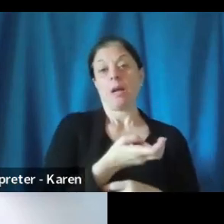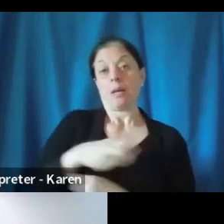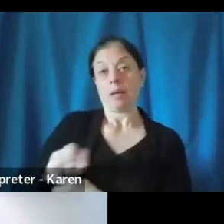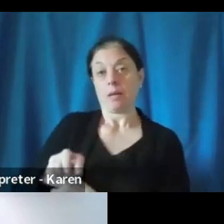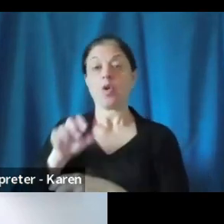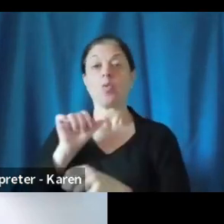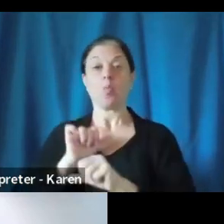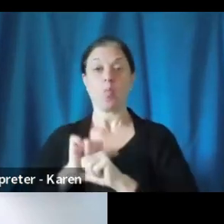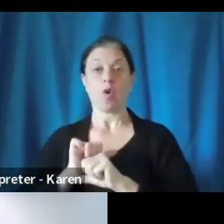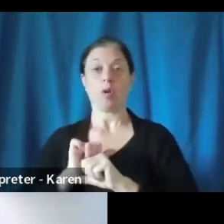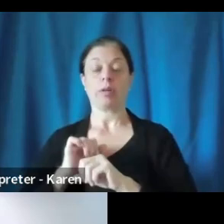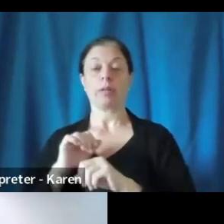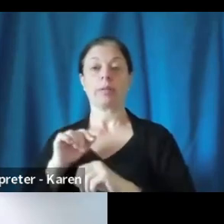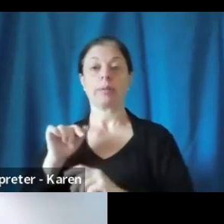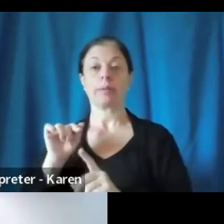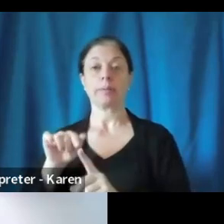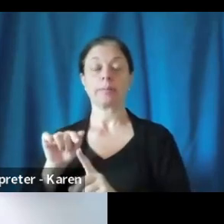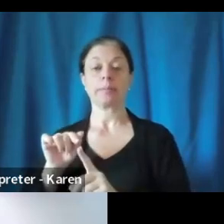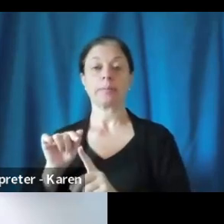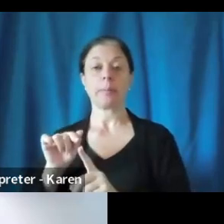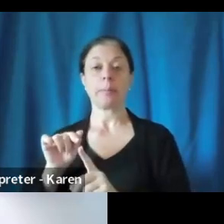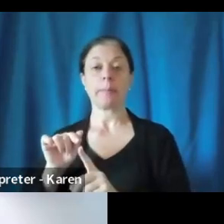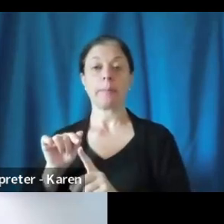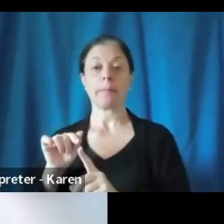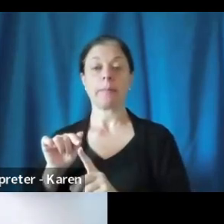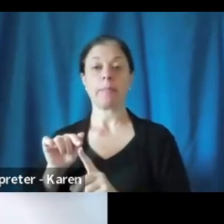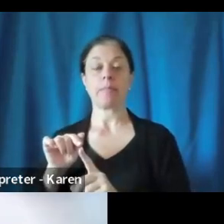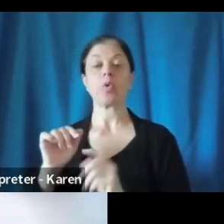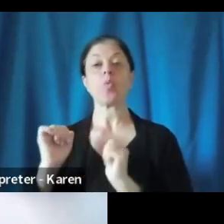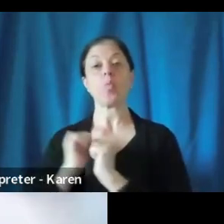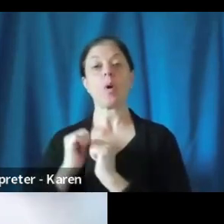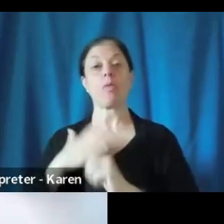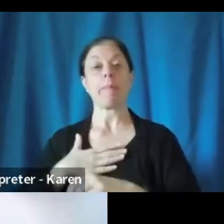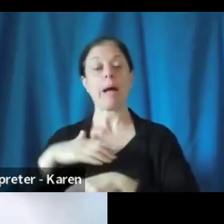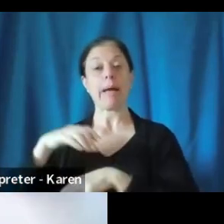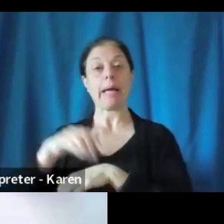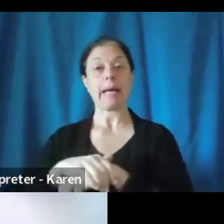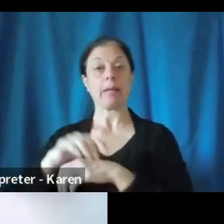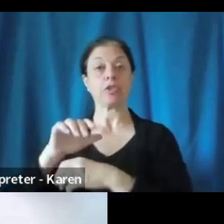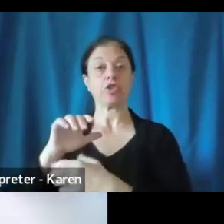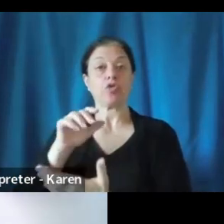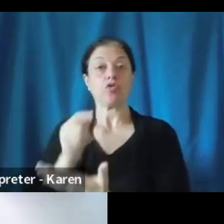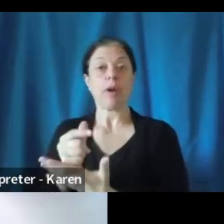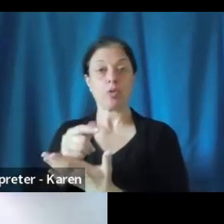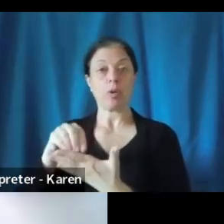teaching. And when I went on to work with my